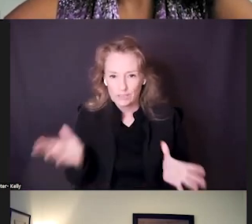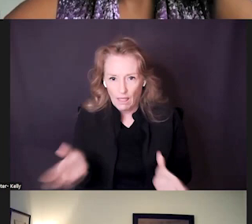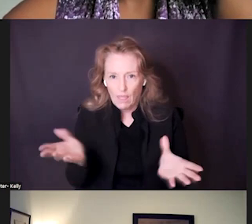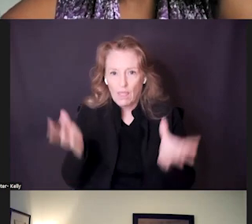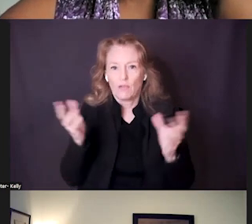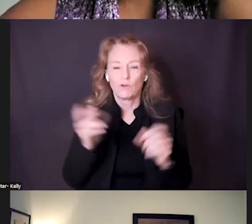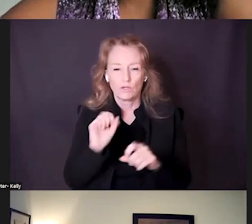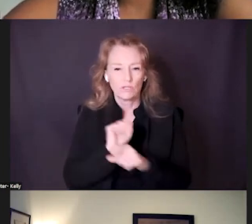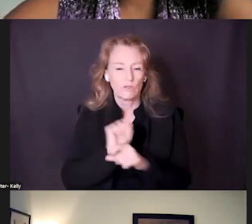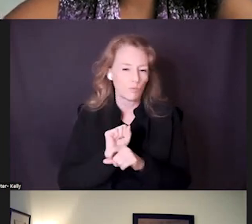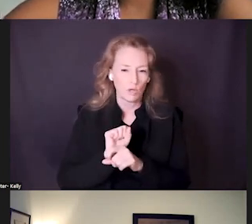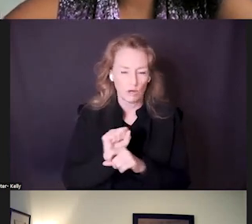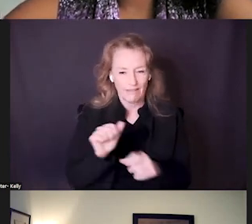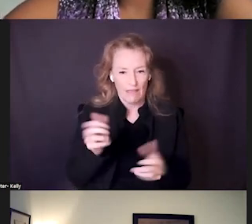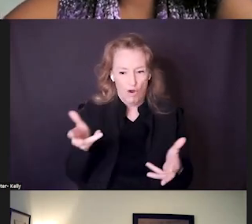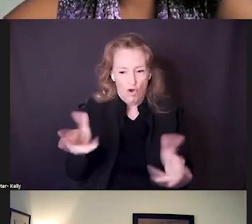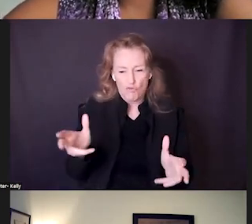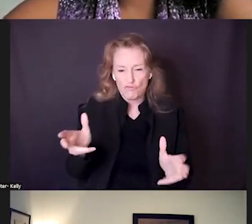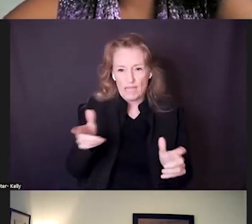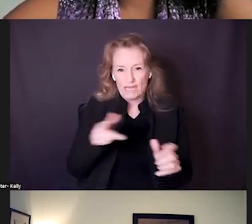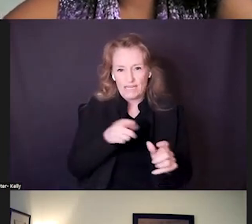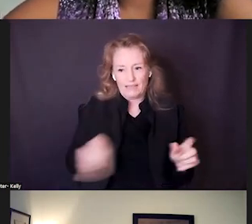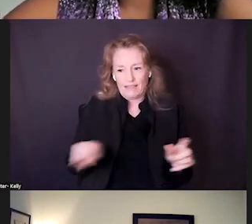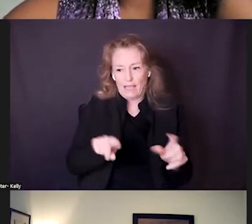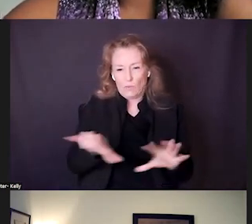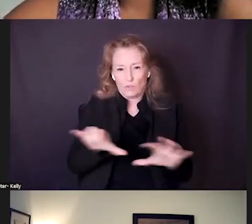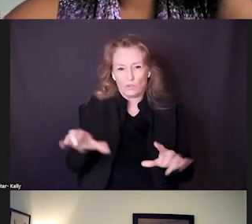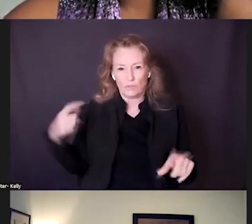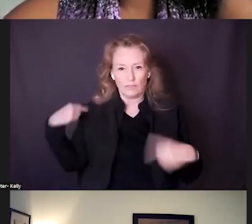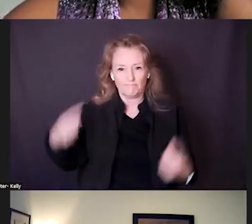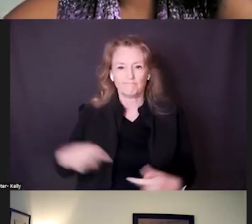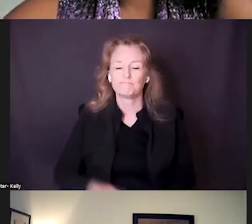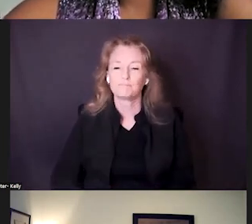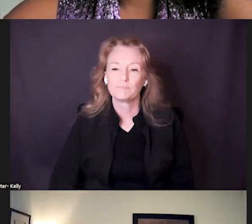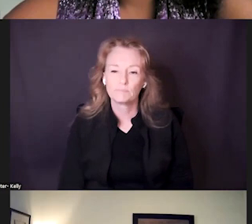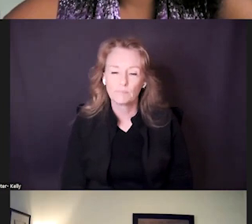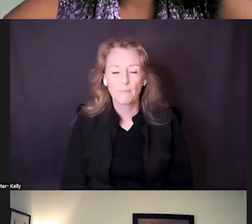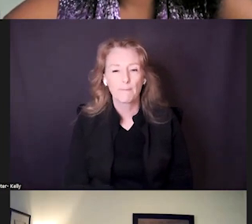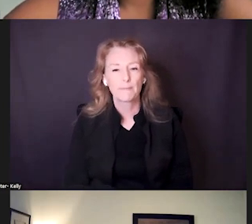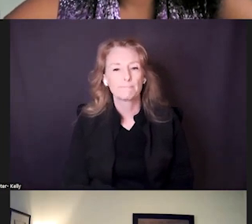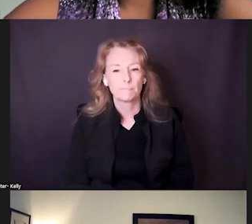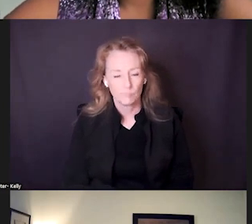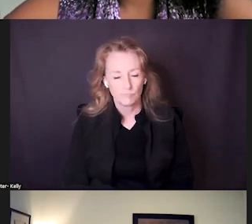I THINK THAT IS SO WELL STATED, THE COMMITMENT FROM THE RURAL